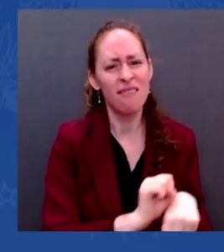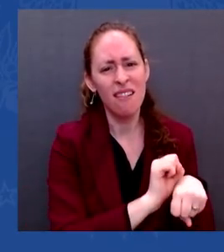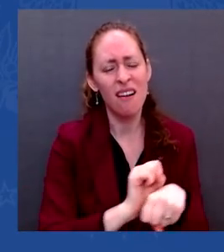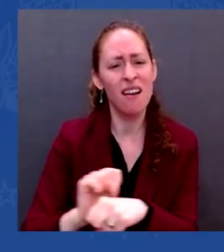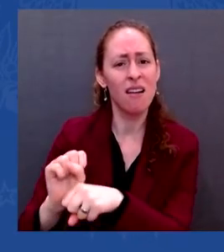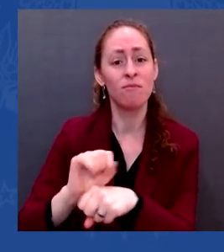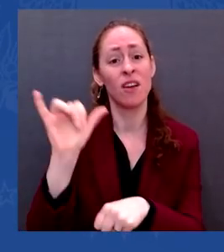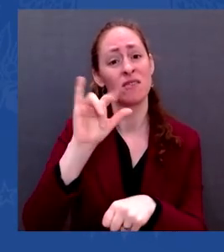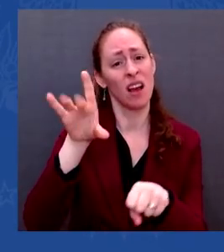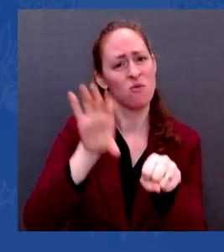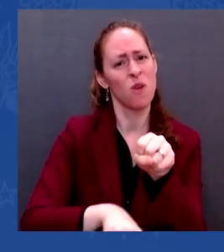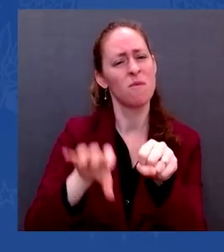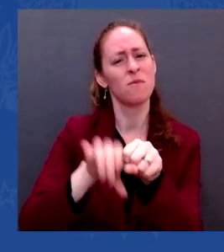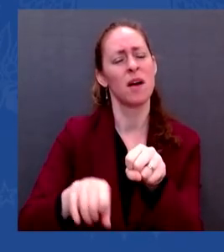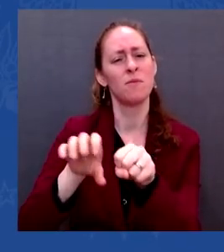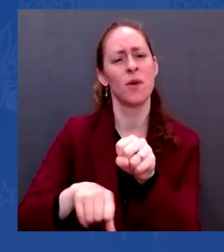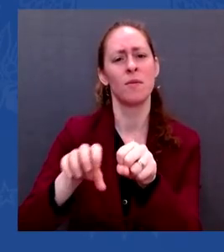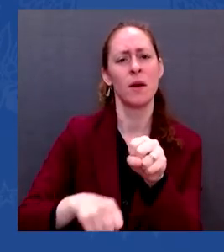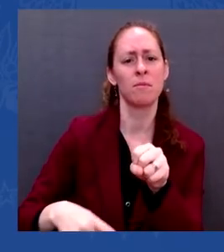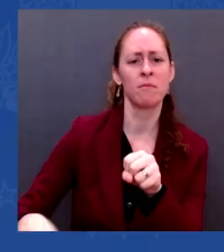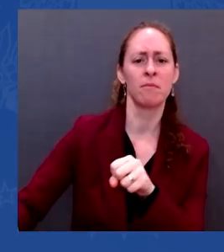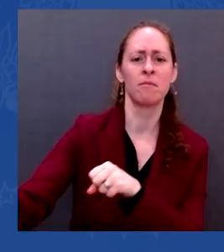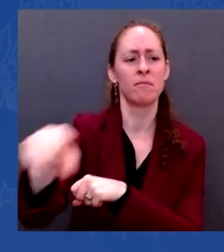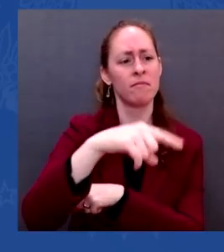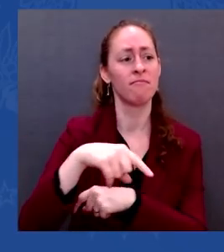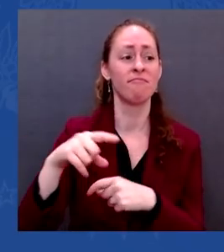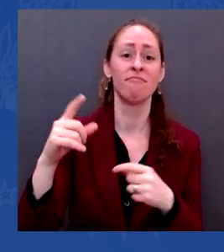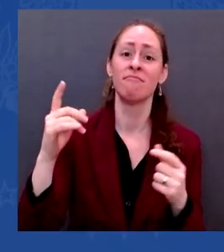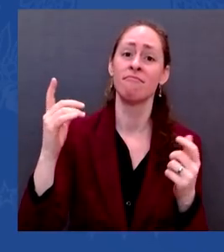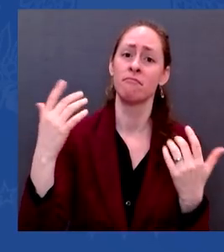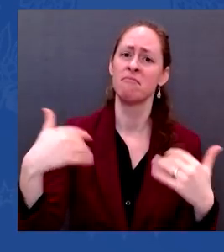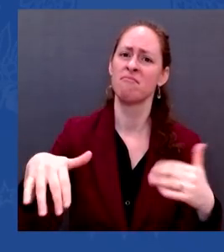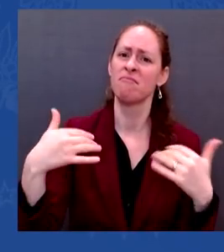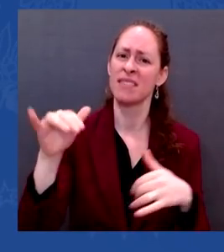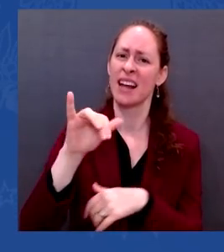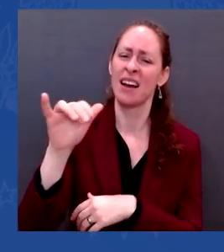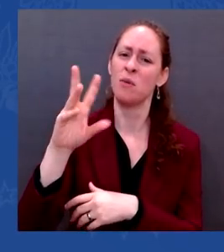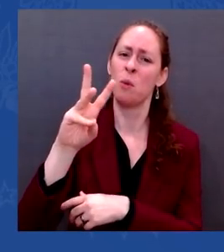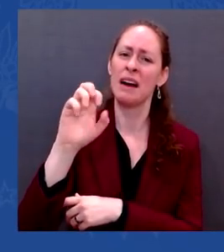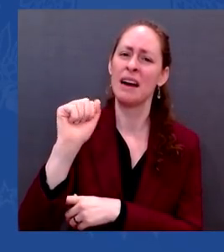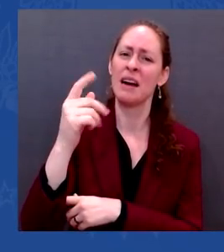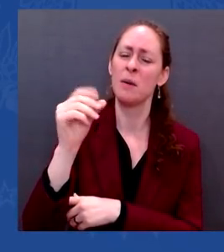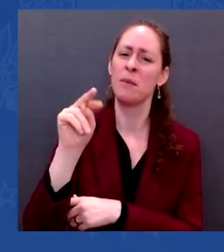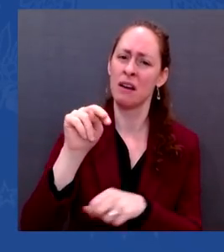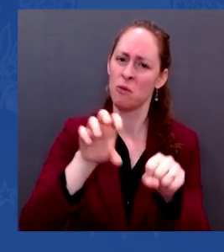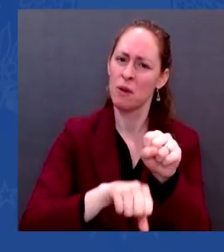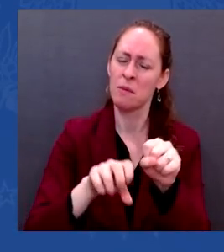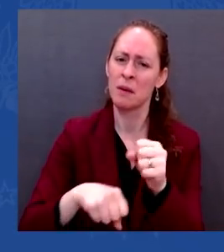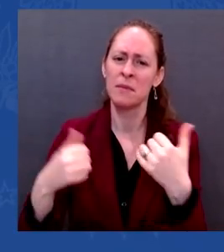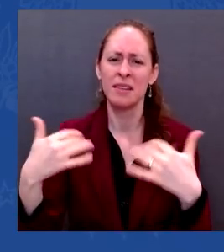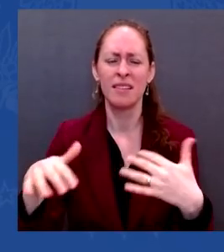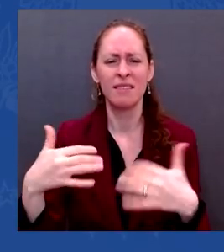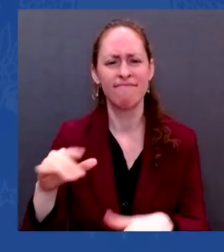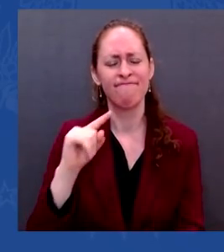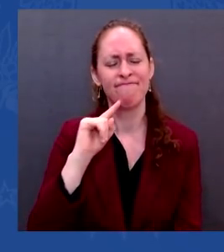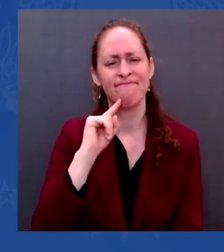Our forces carried out the operation with their signature preparation and precision, and I directed the Department of Defense to take every precaution